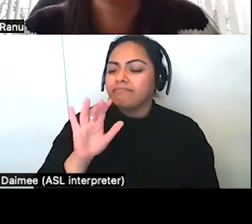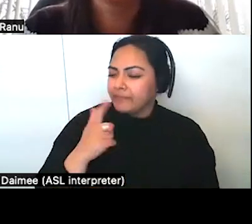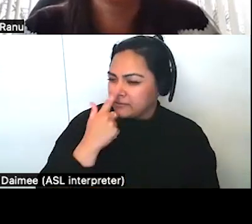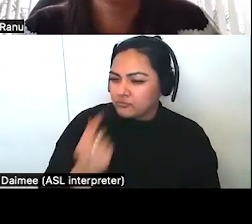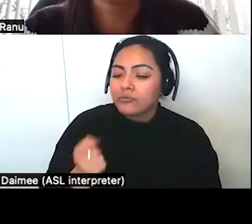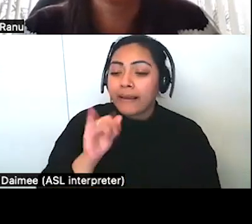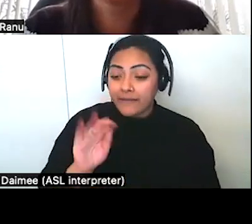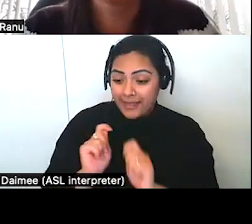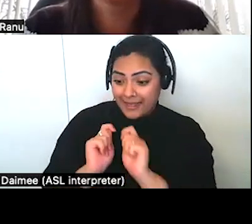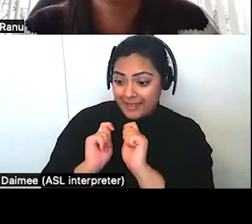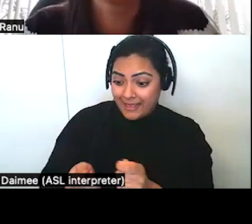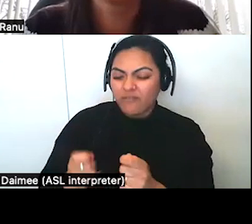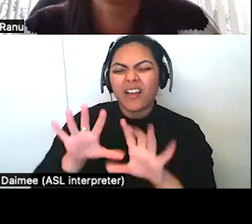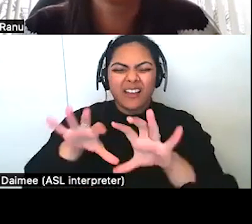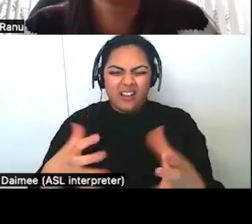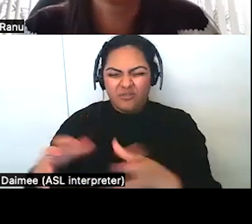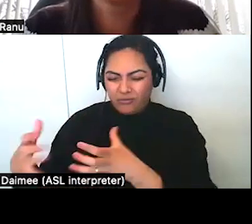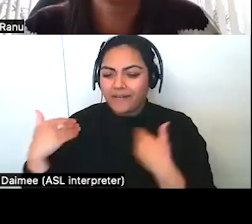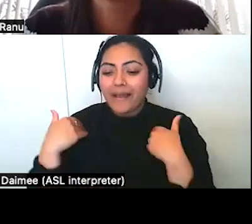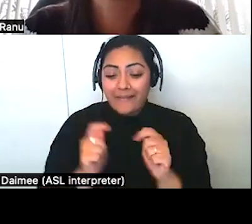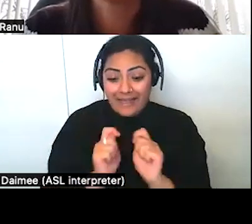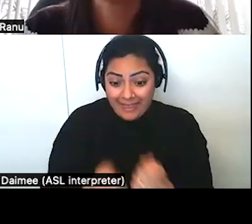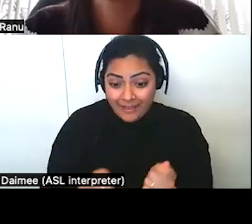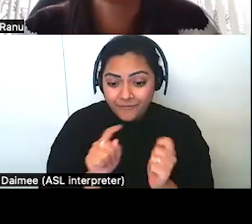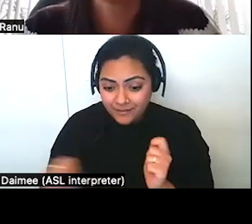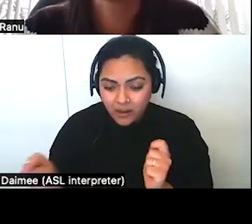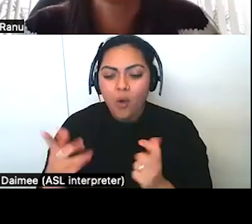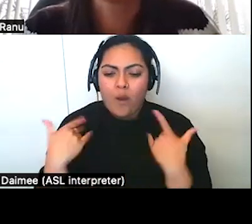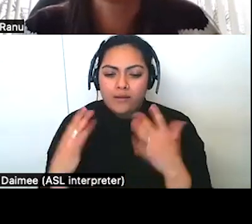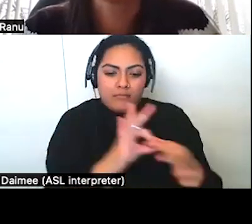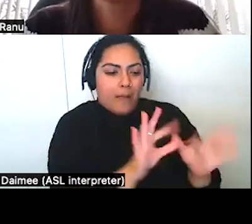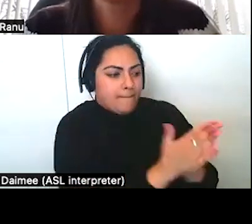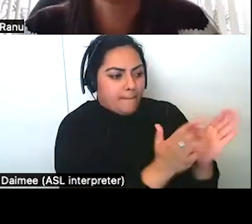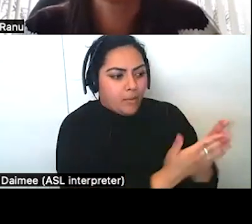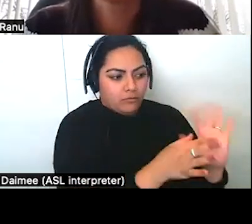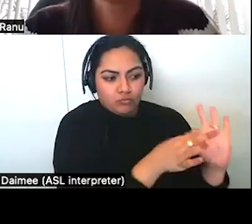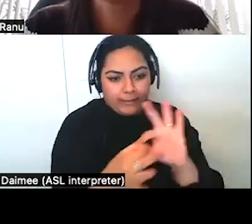they want books that kind of tie in with that. And that's really interesting. I think something